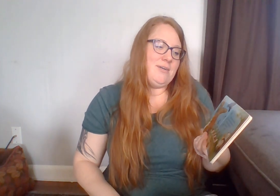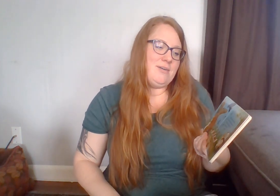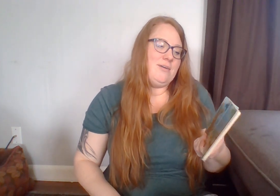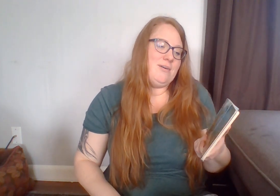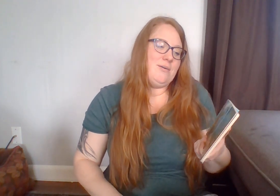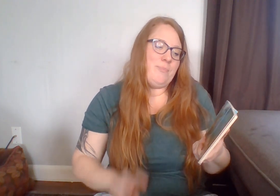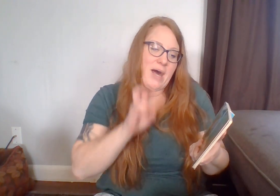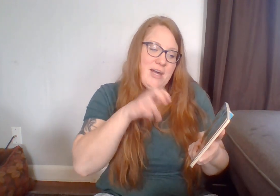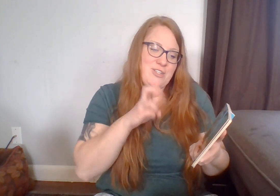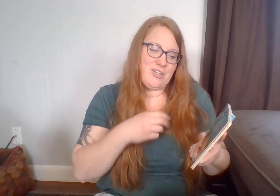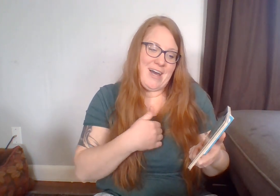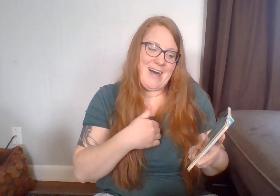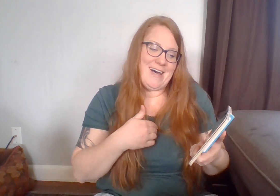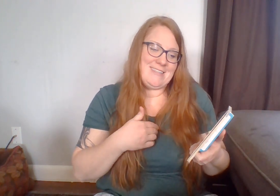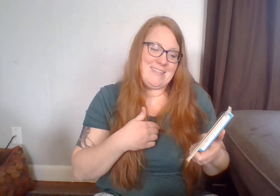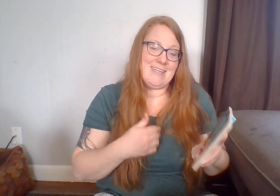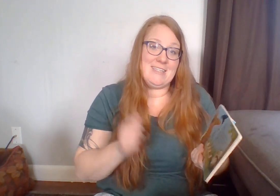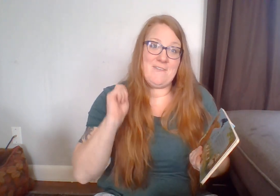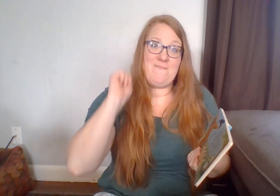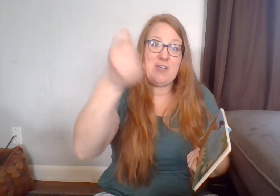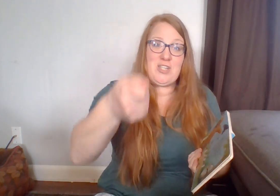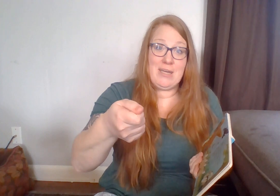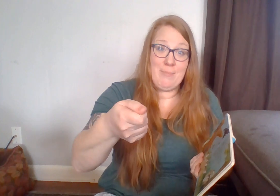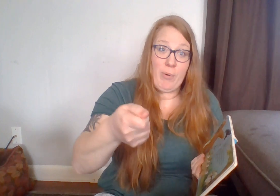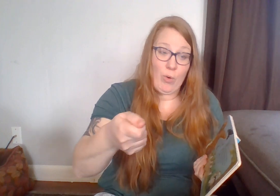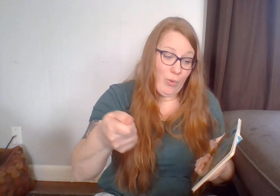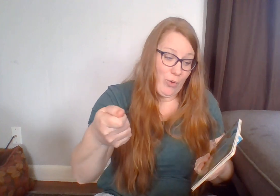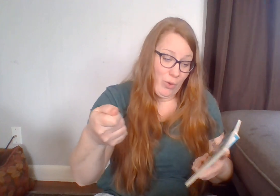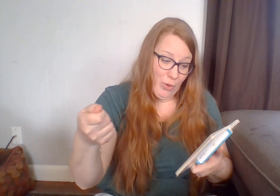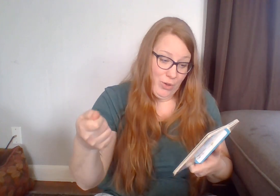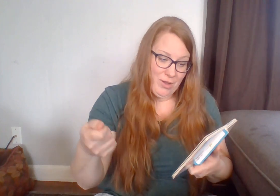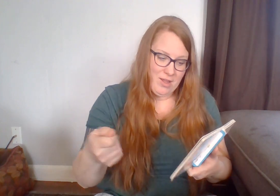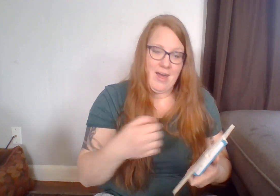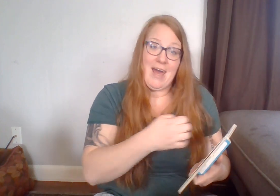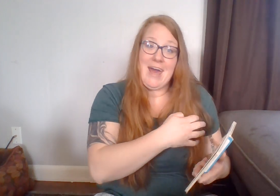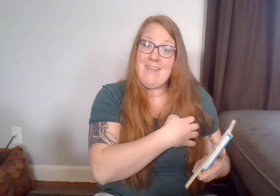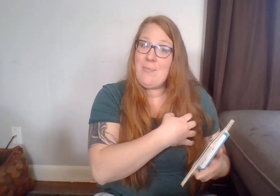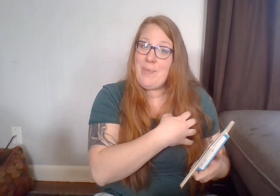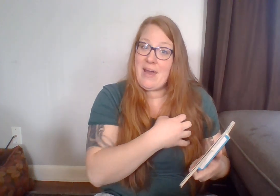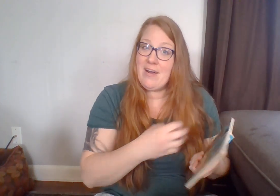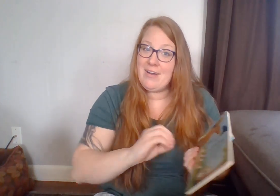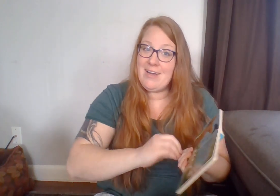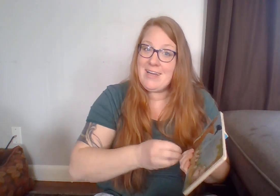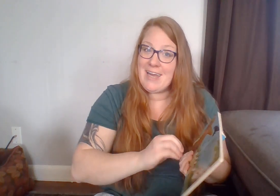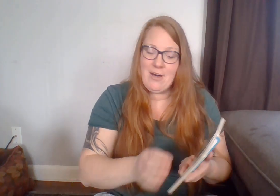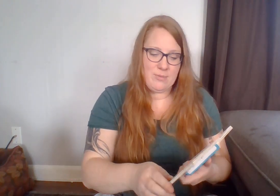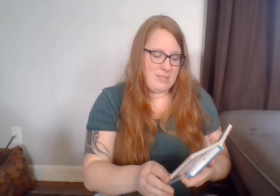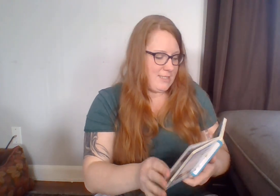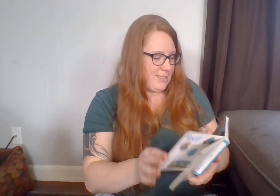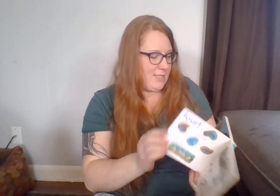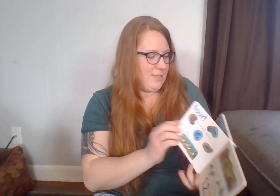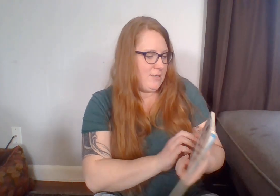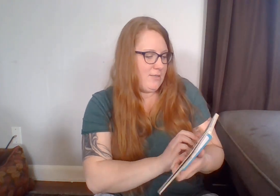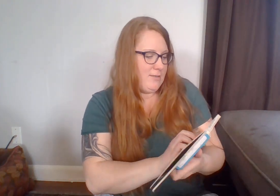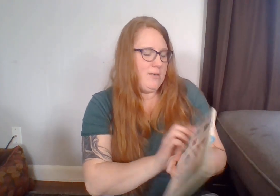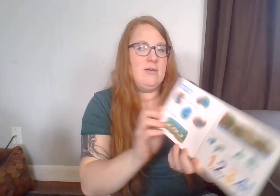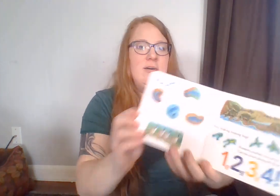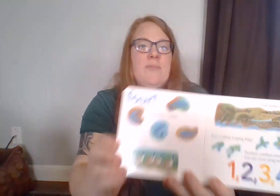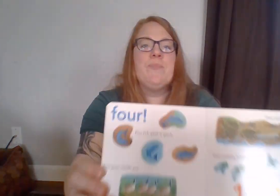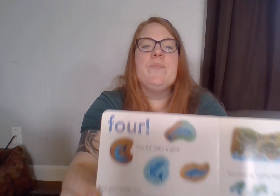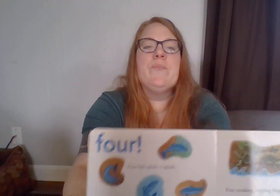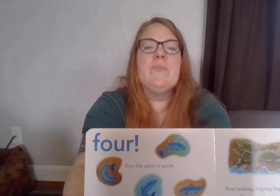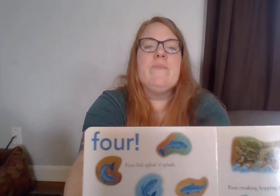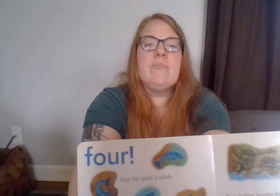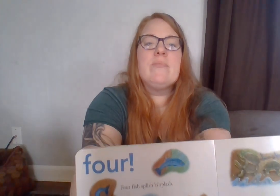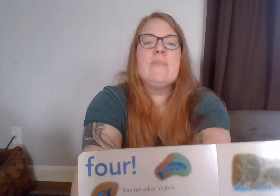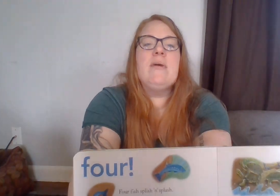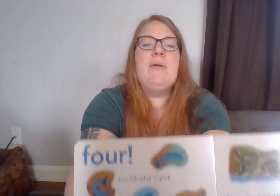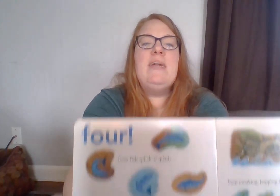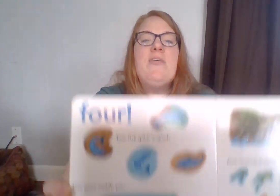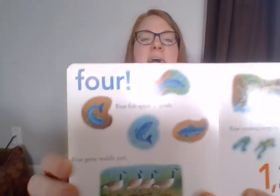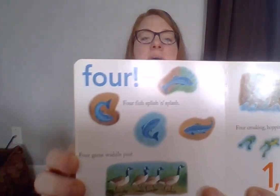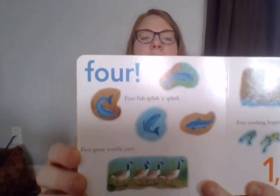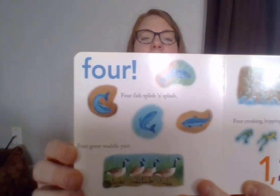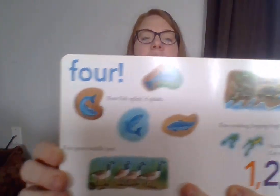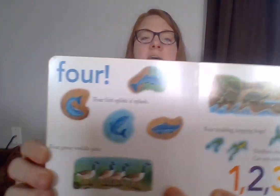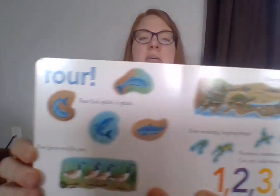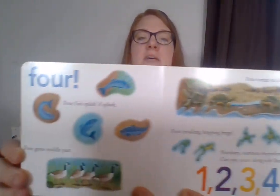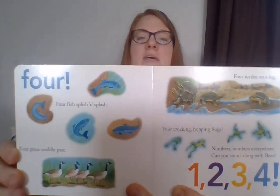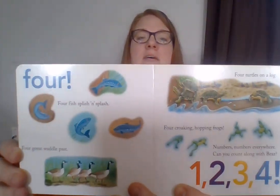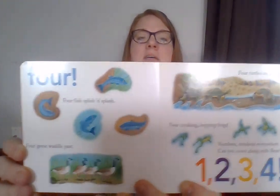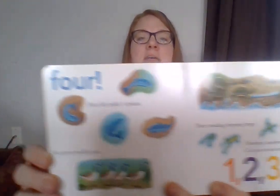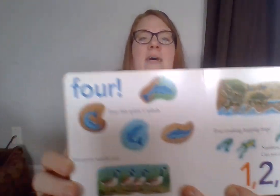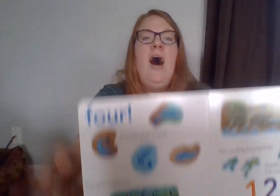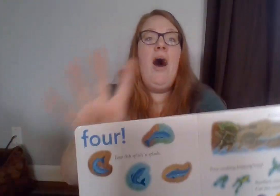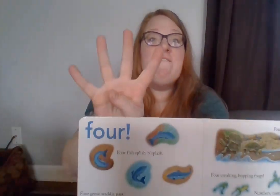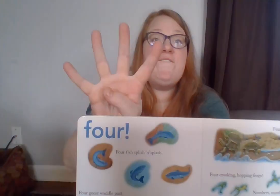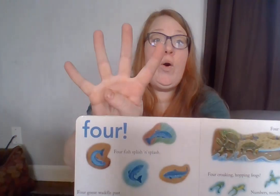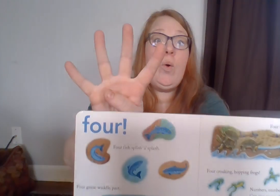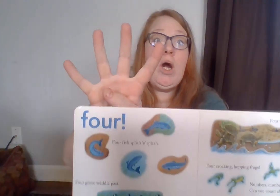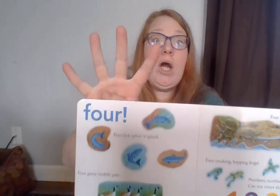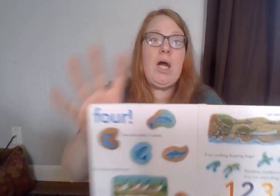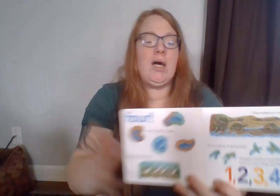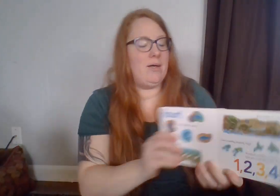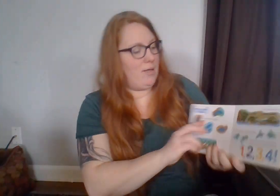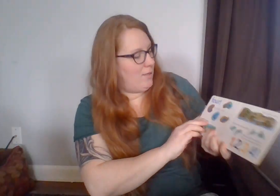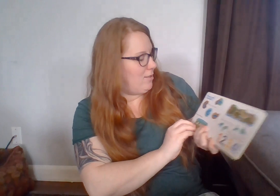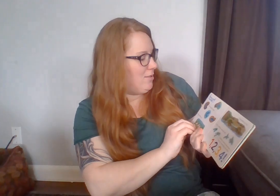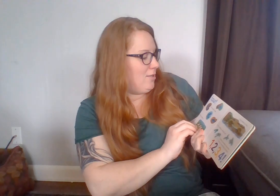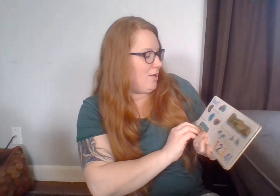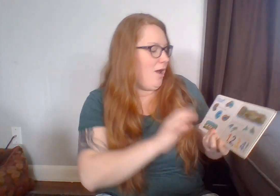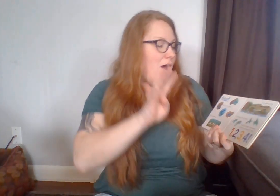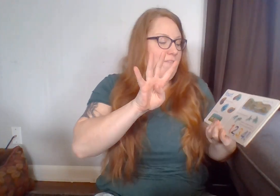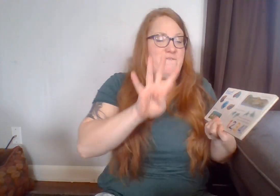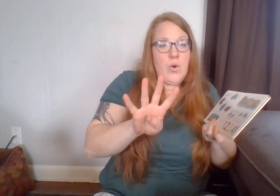badger has his fishing pole and the bear counts. Anybody know that number? 4! 4